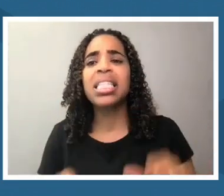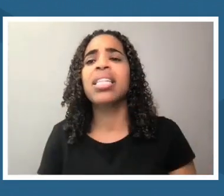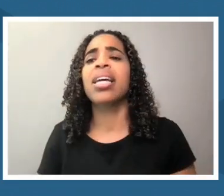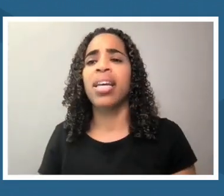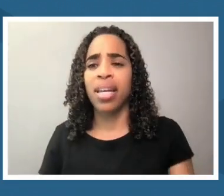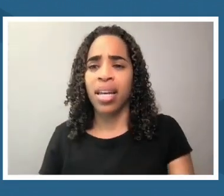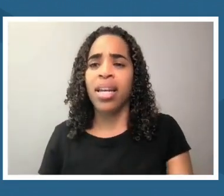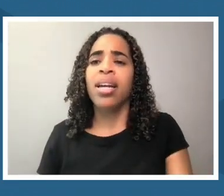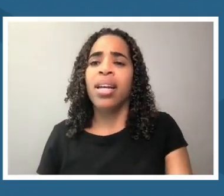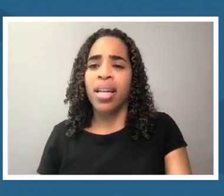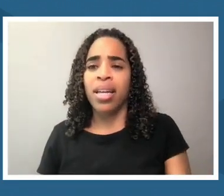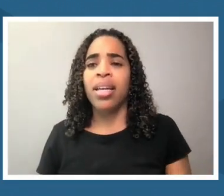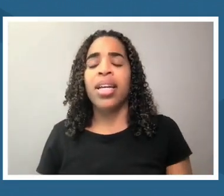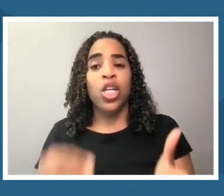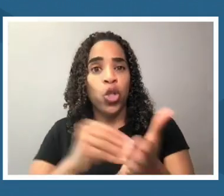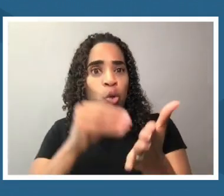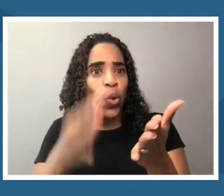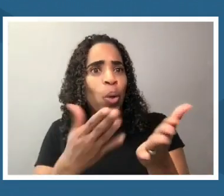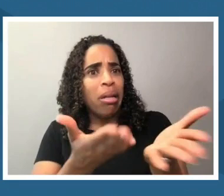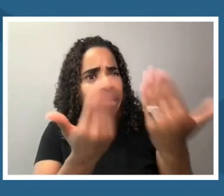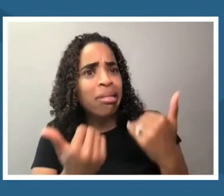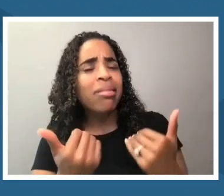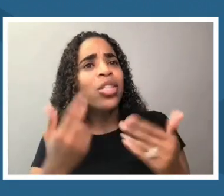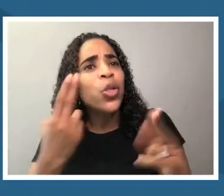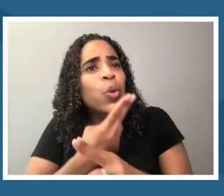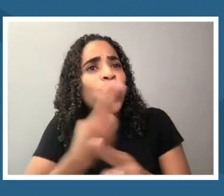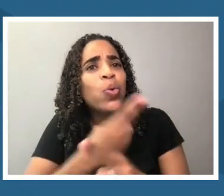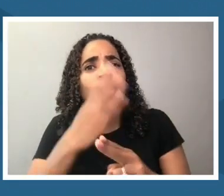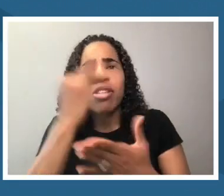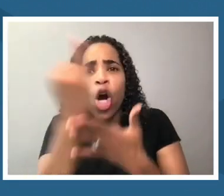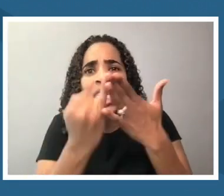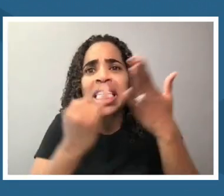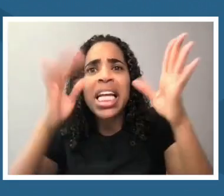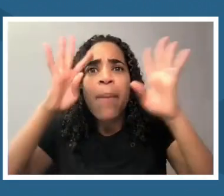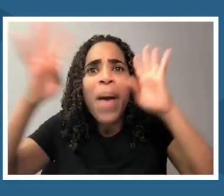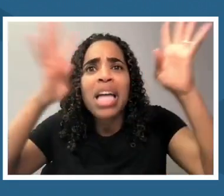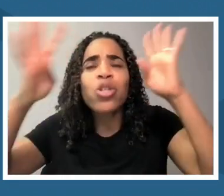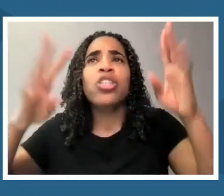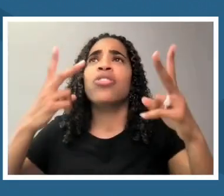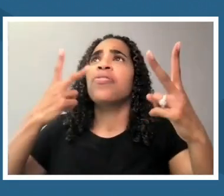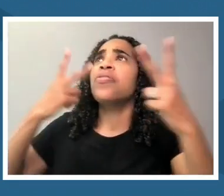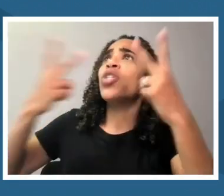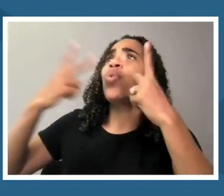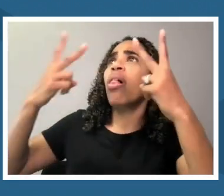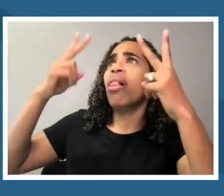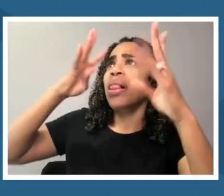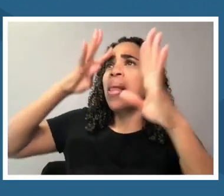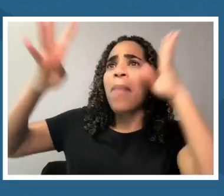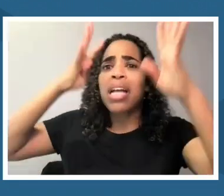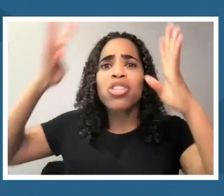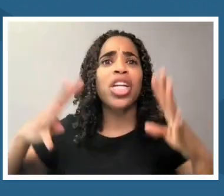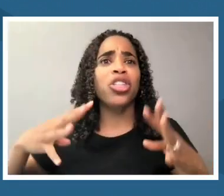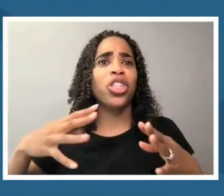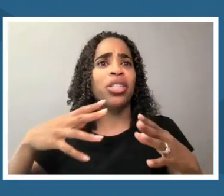selves bringing their artistic imagination their visual imagination their um